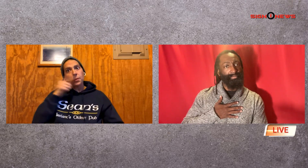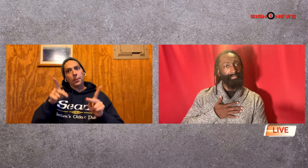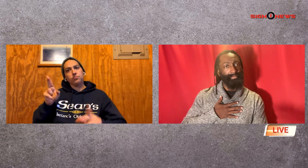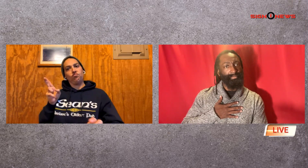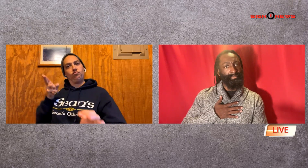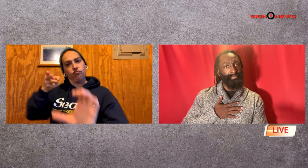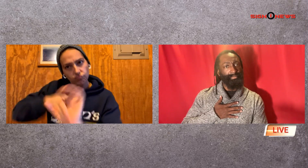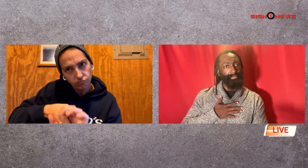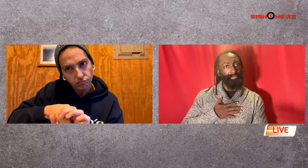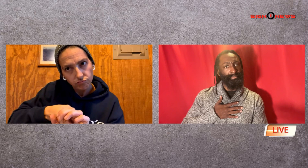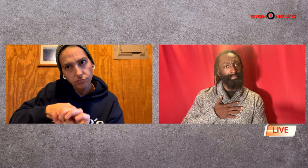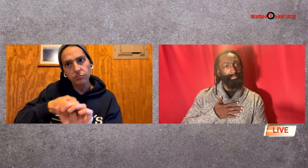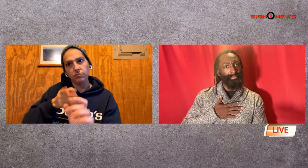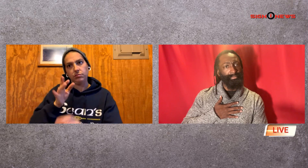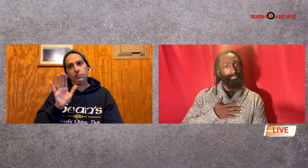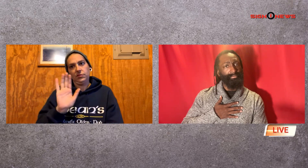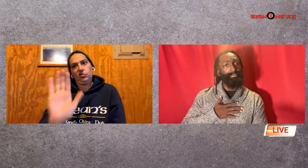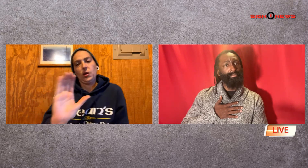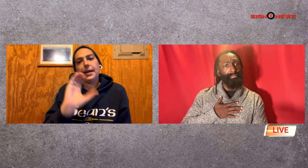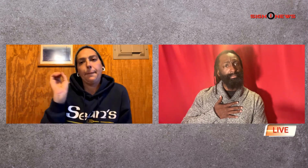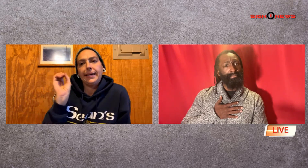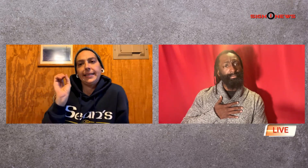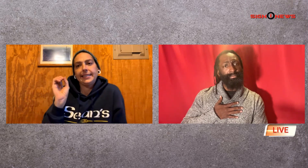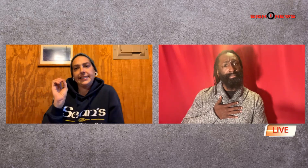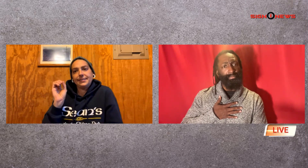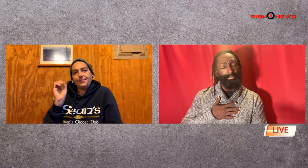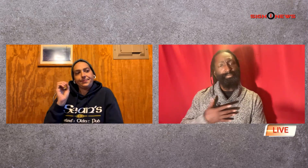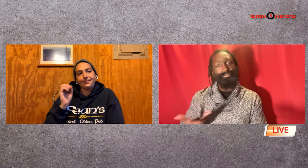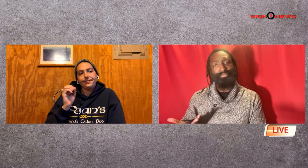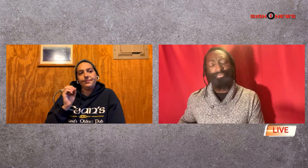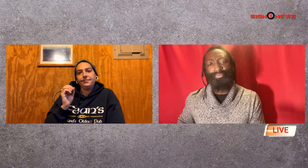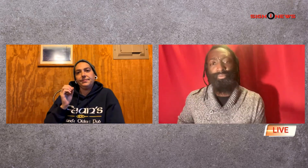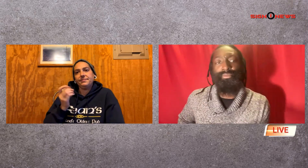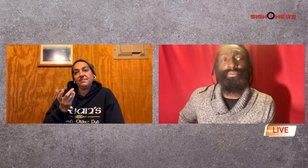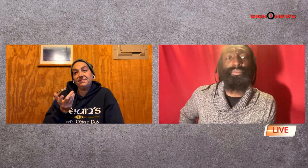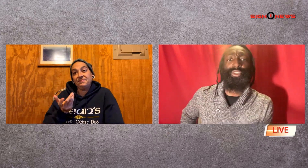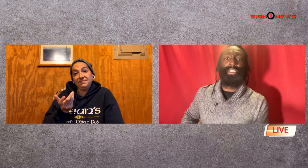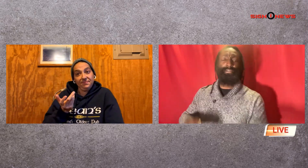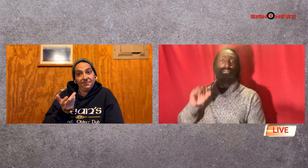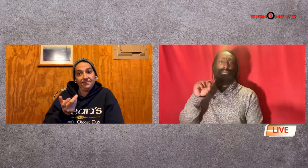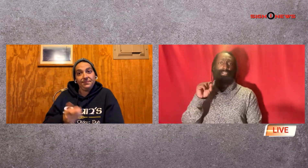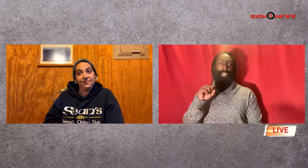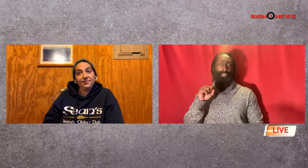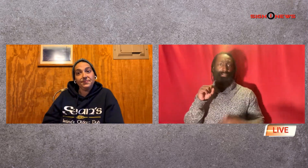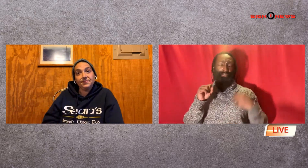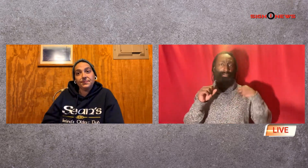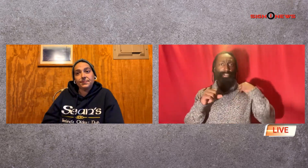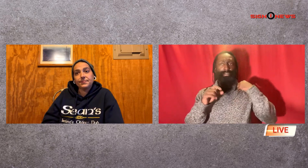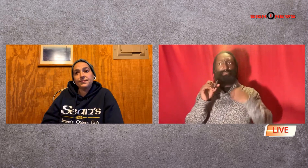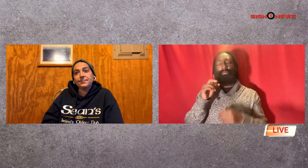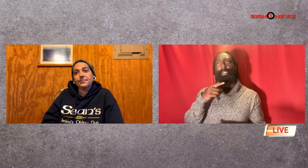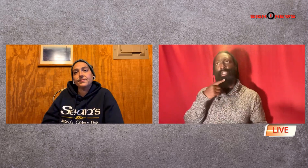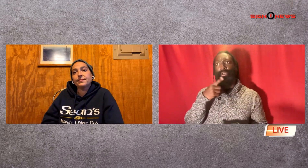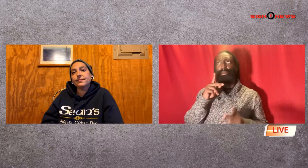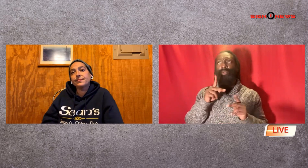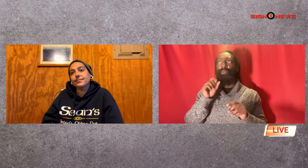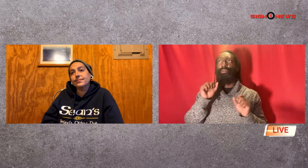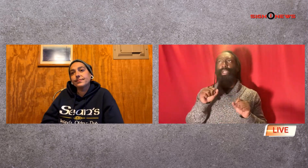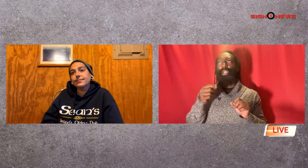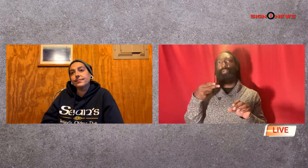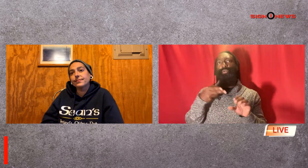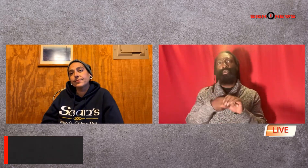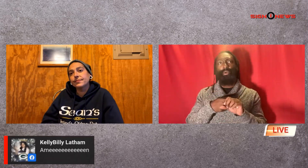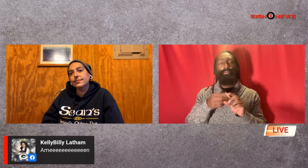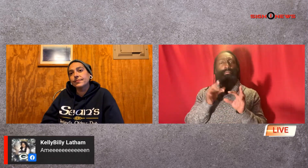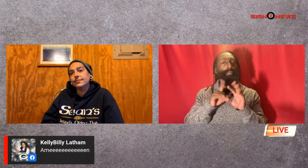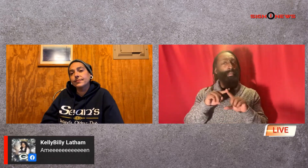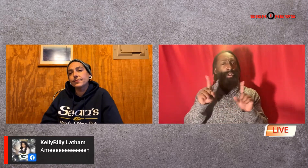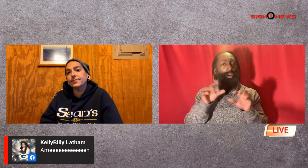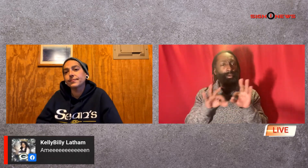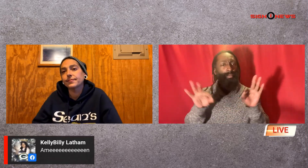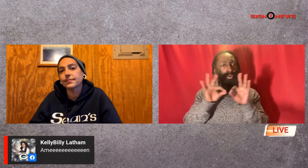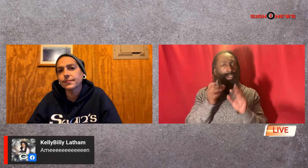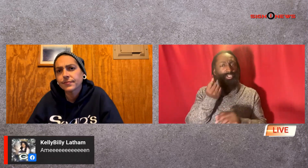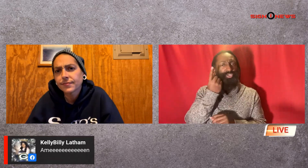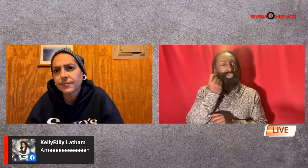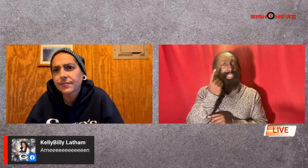join your company yes hearing people can join our company but it's very important that they